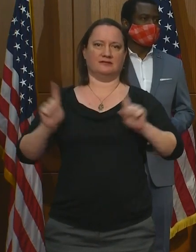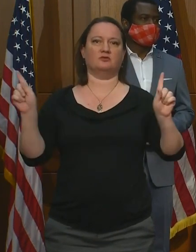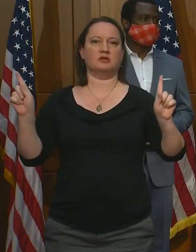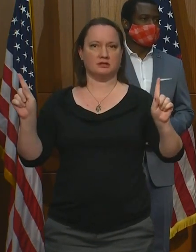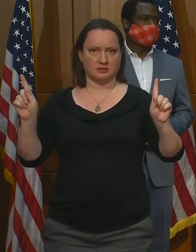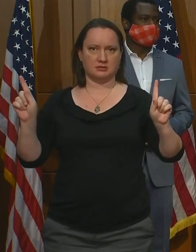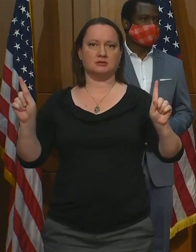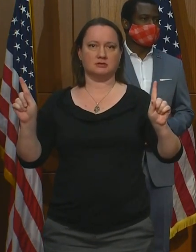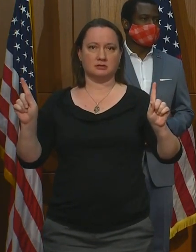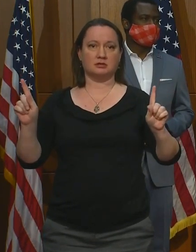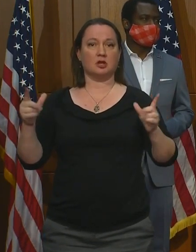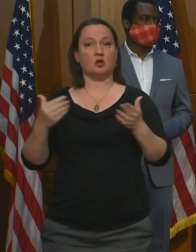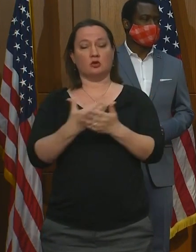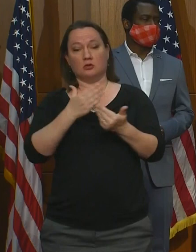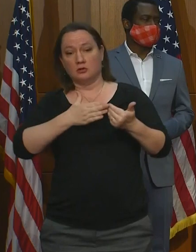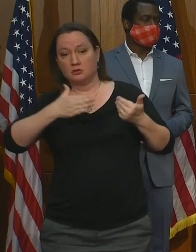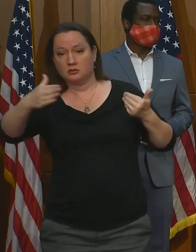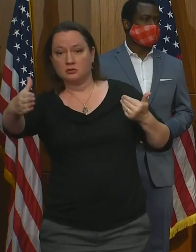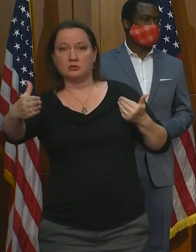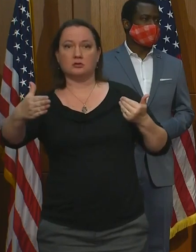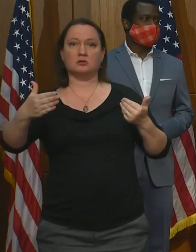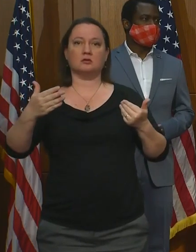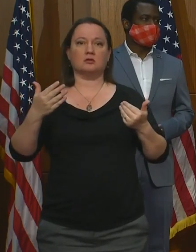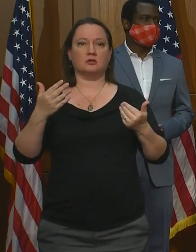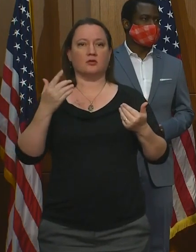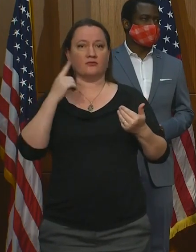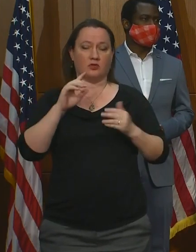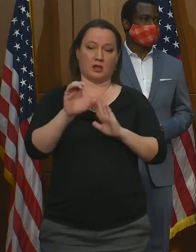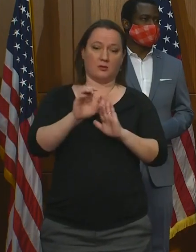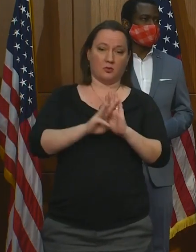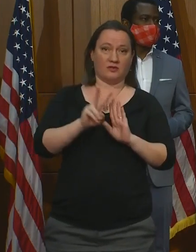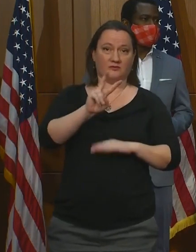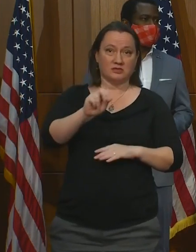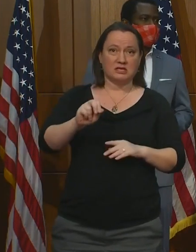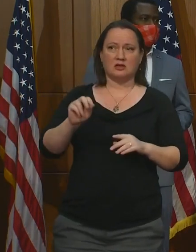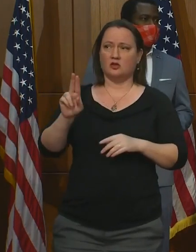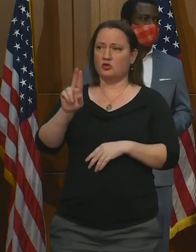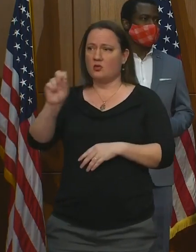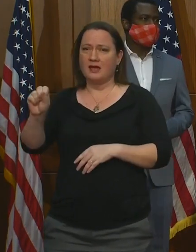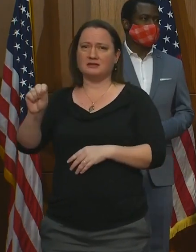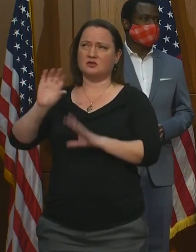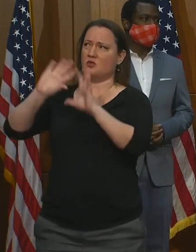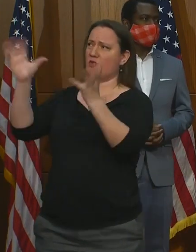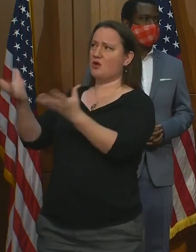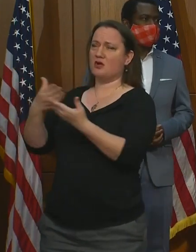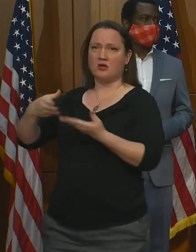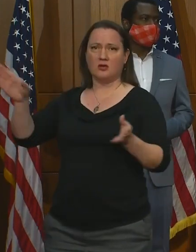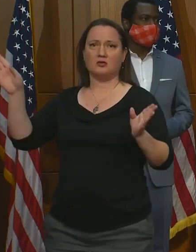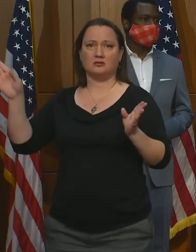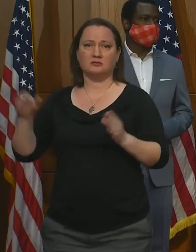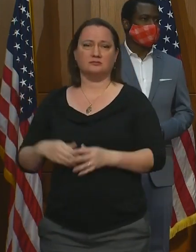DIFFERENT. A NEW DAY IS COMING NOT ONLY FOR THE COMMONWEALTH